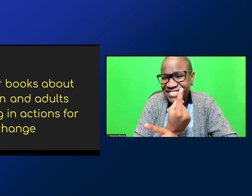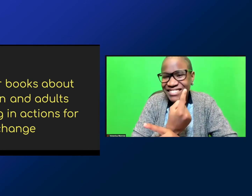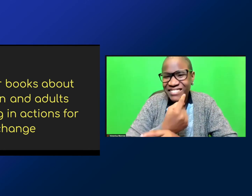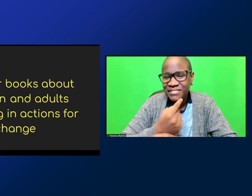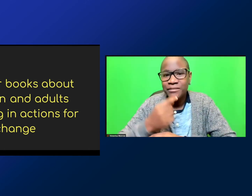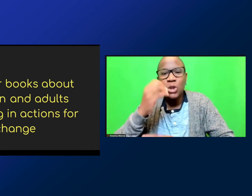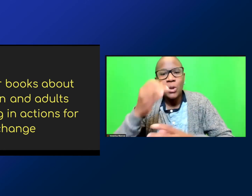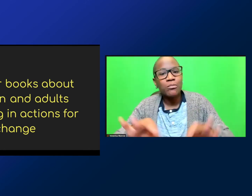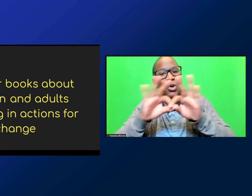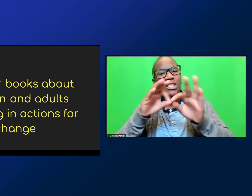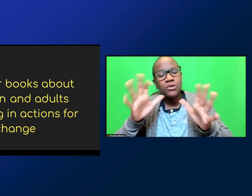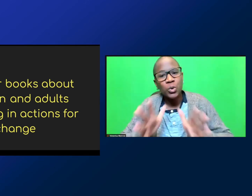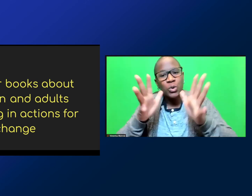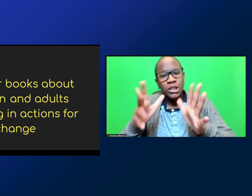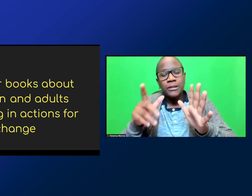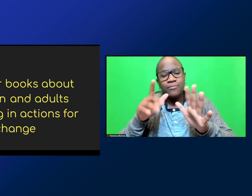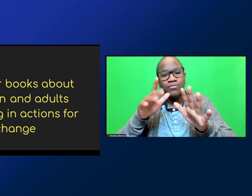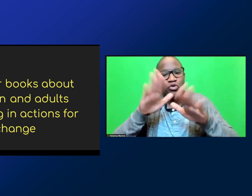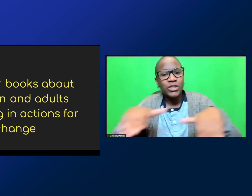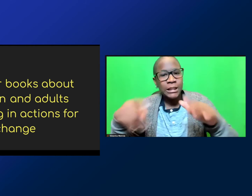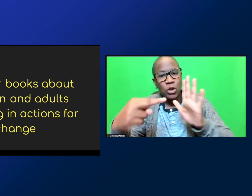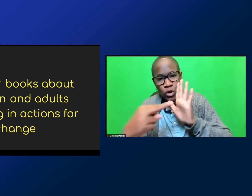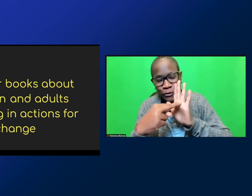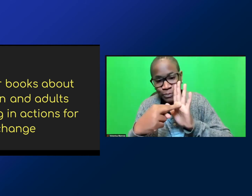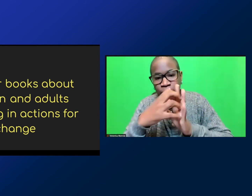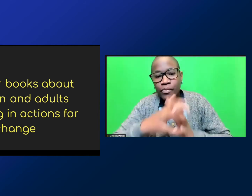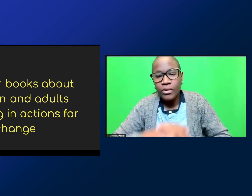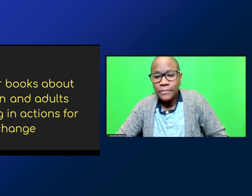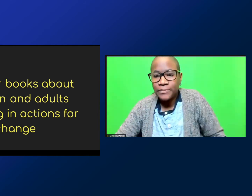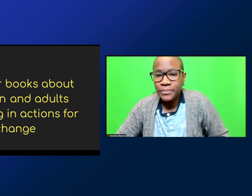thing that children see so whether or not it's something that's at the forefront of their mind